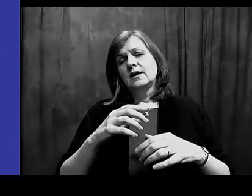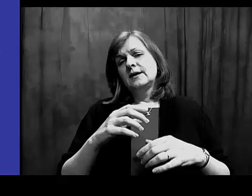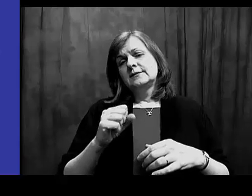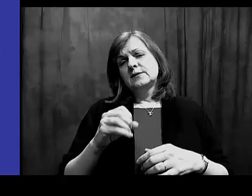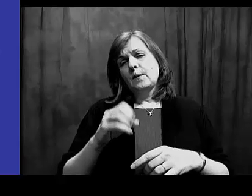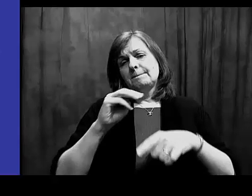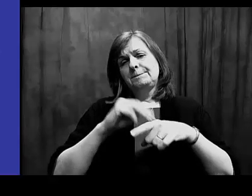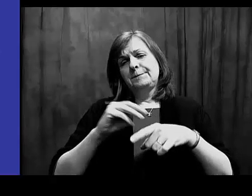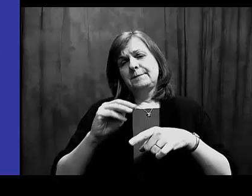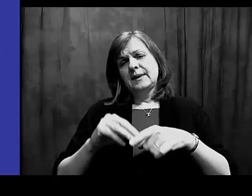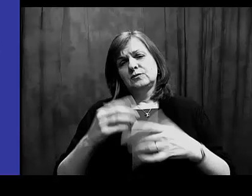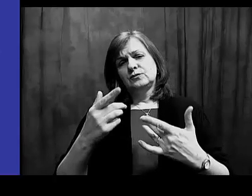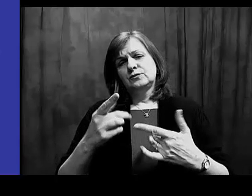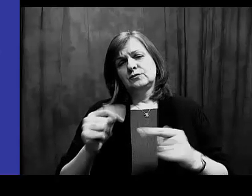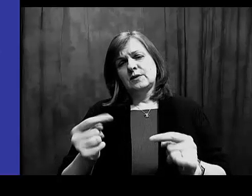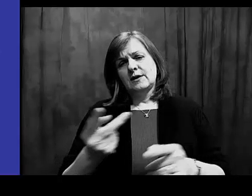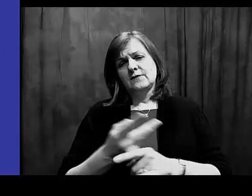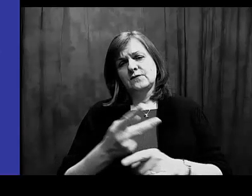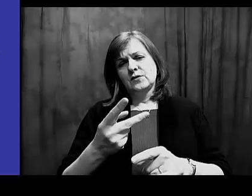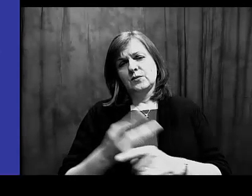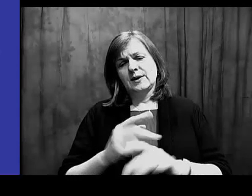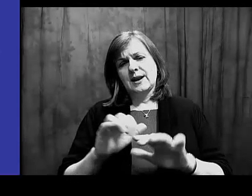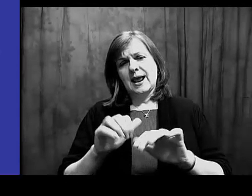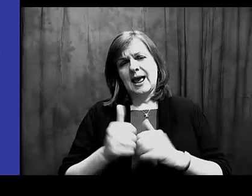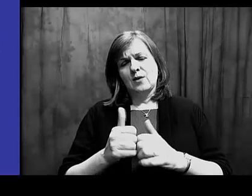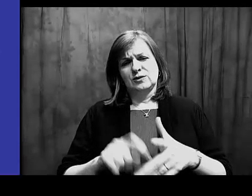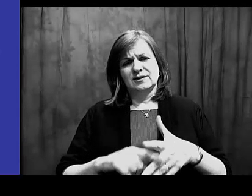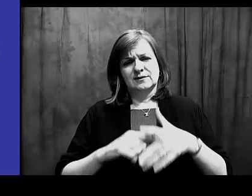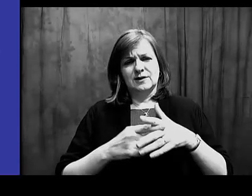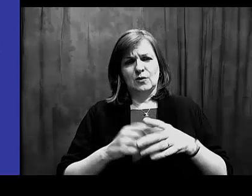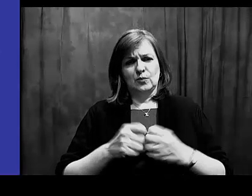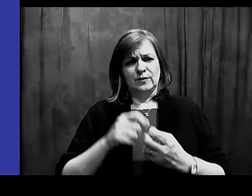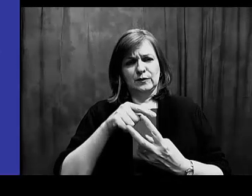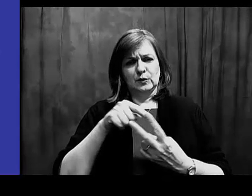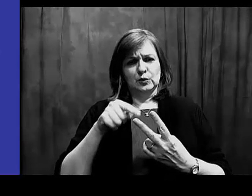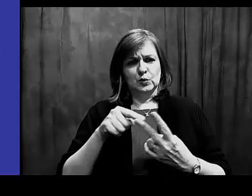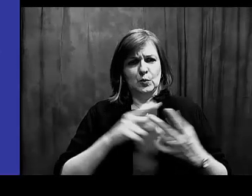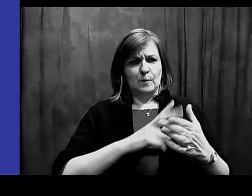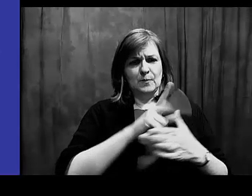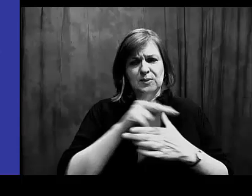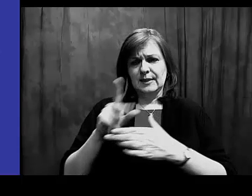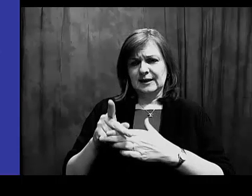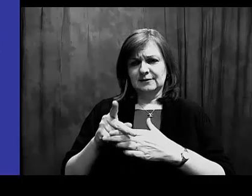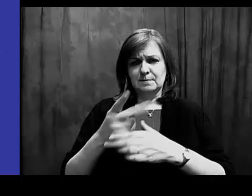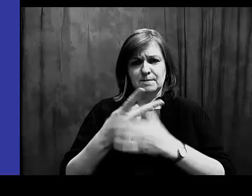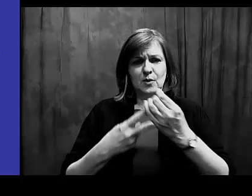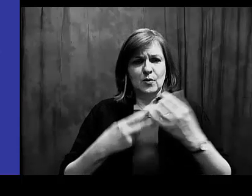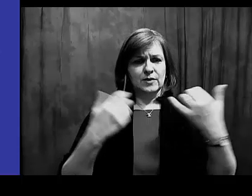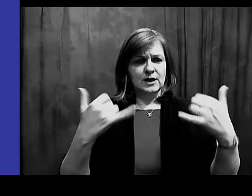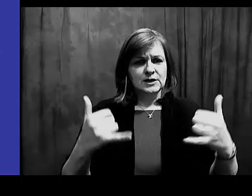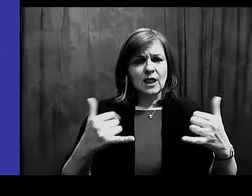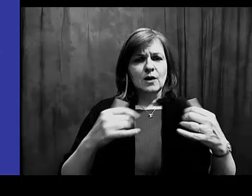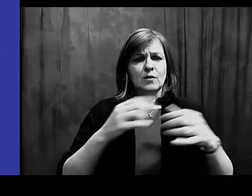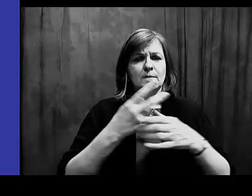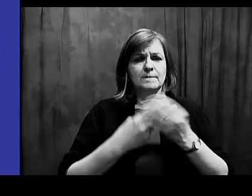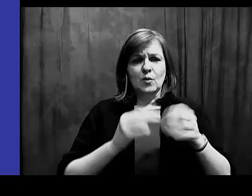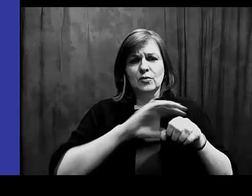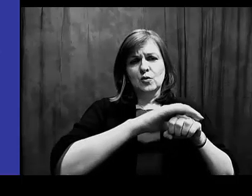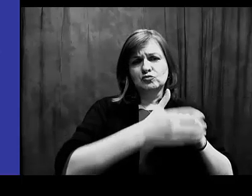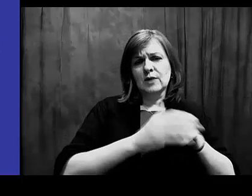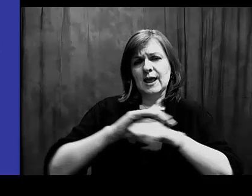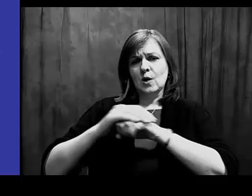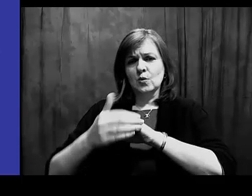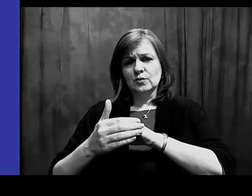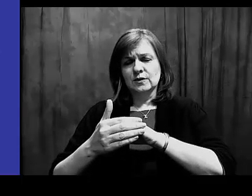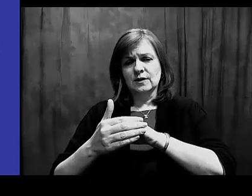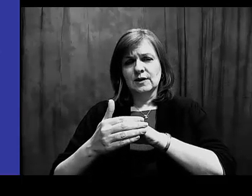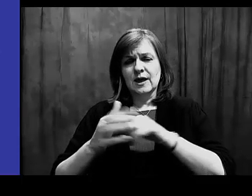in particular he was trying to figure out how you can go from two yellow round pea plants